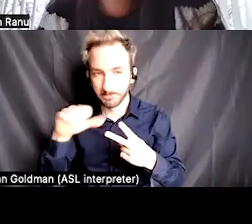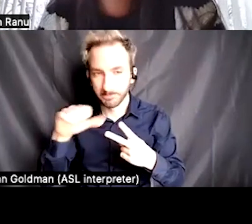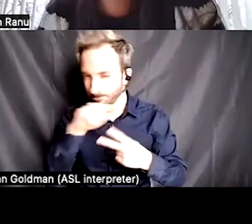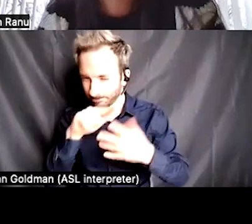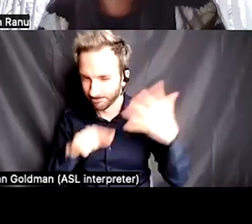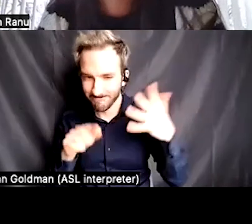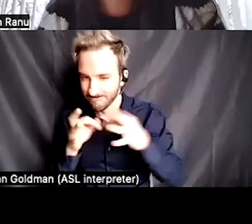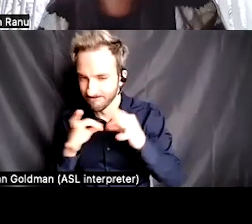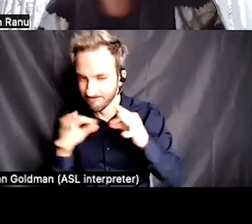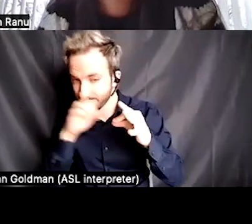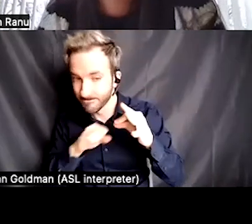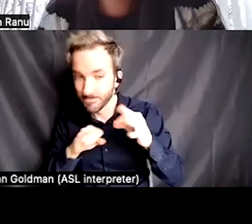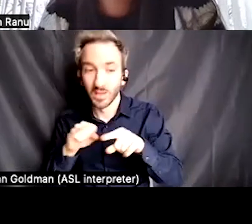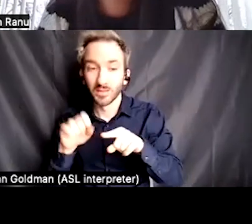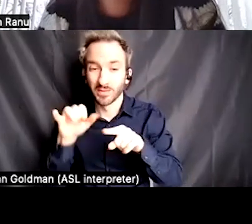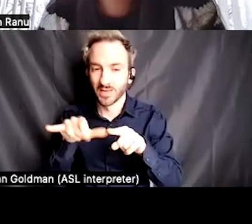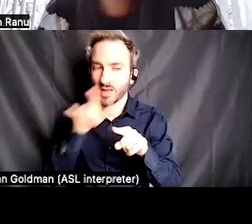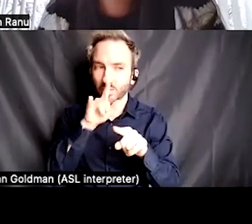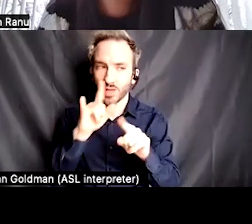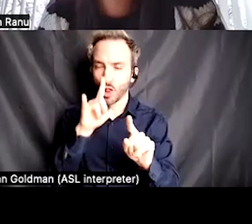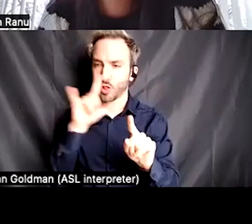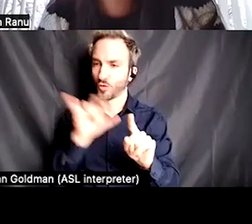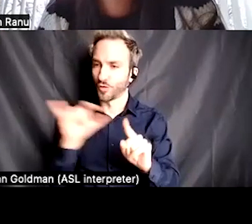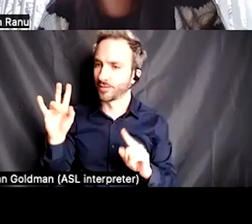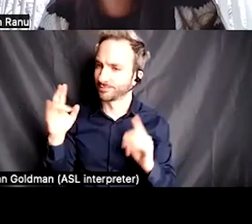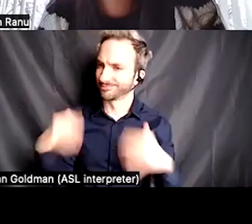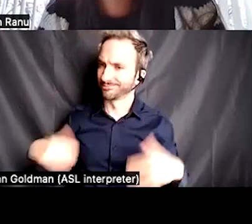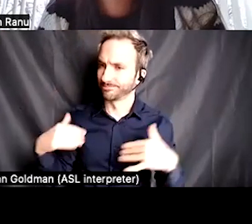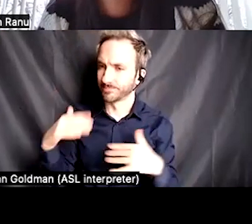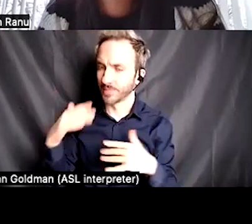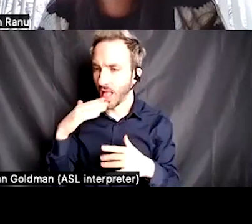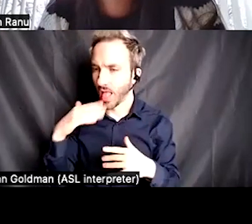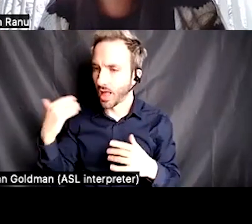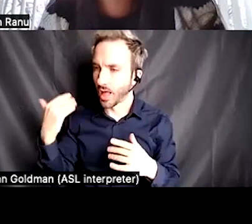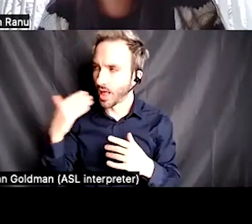particularly with a vintage edge have been really prominent in all of these areas as well.